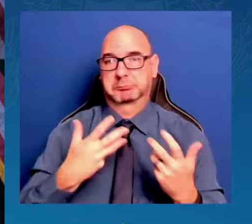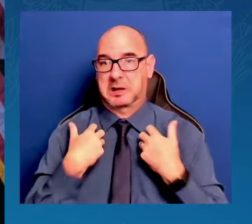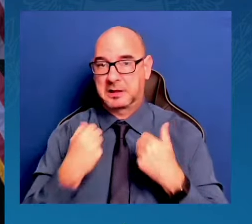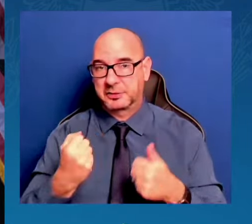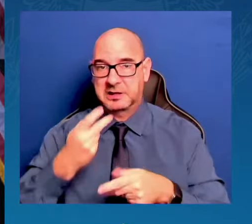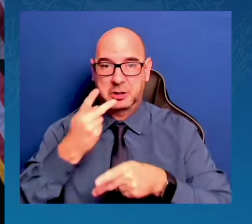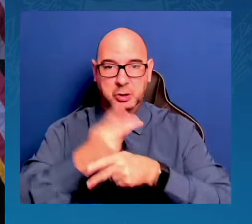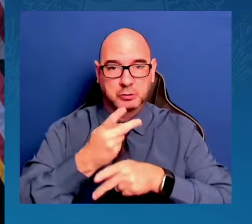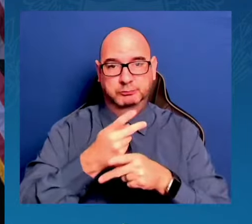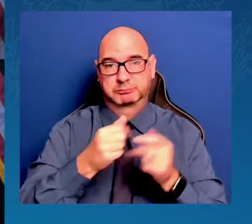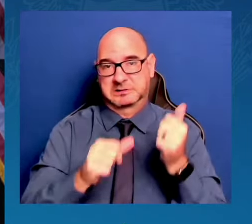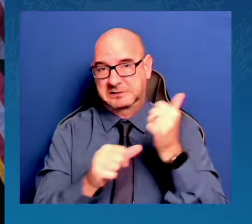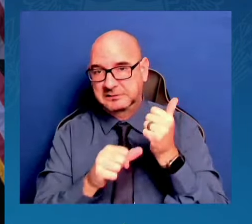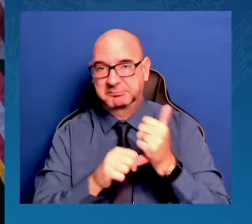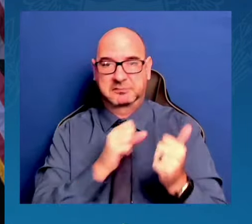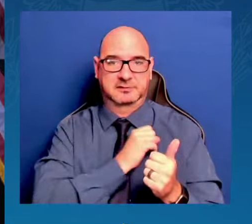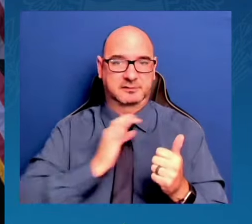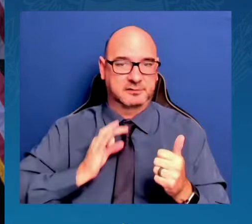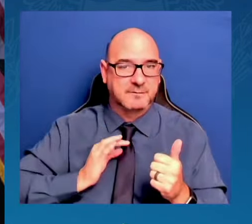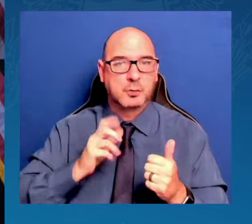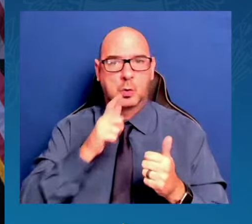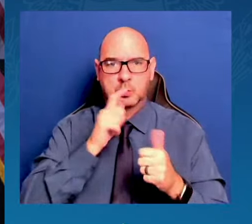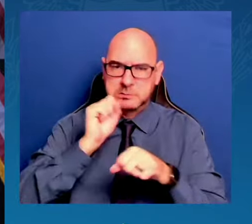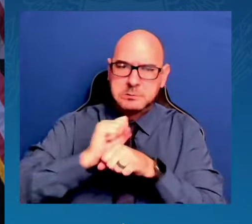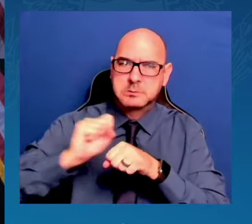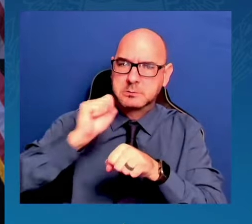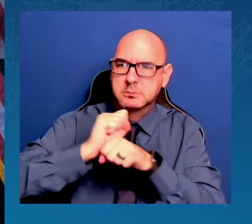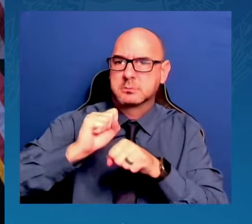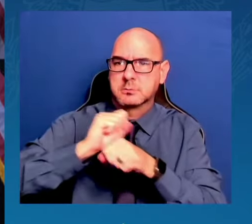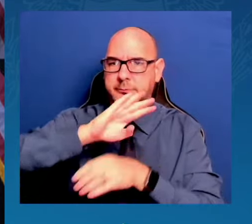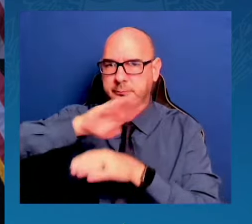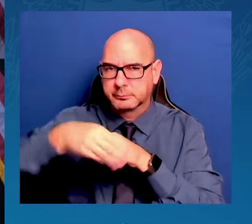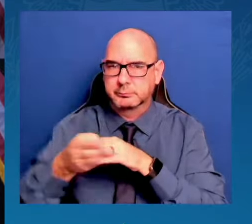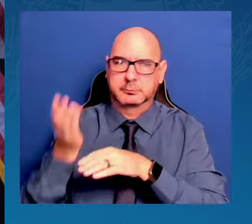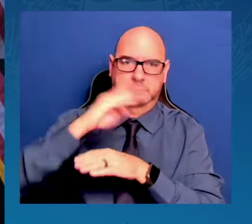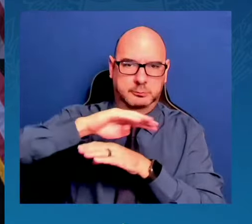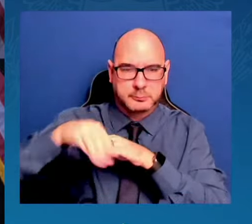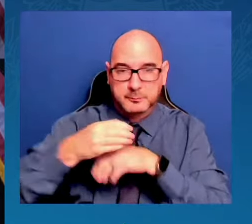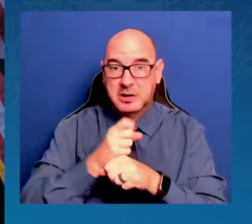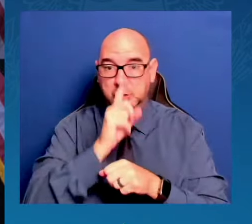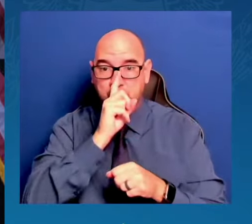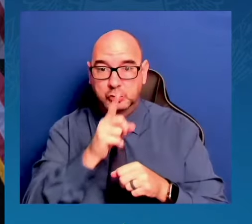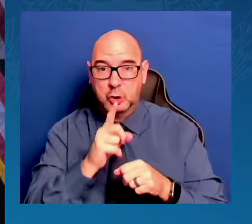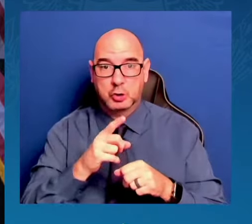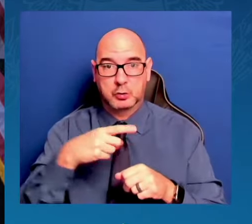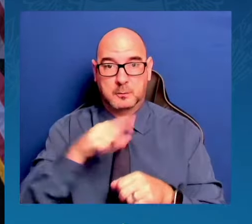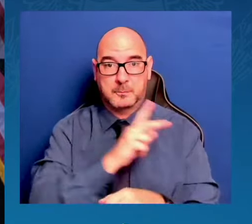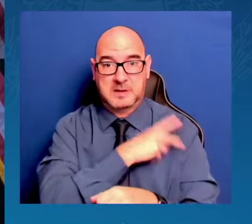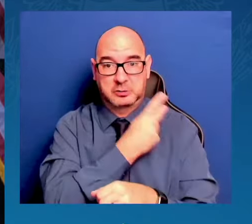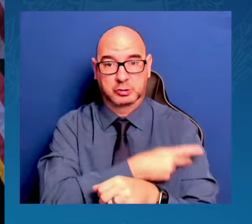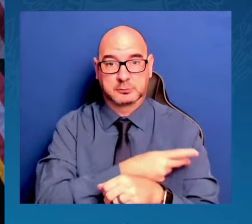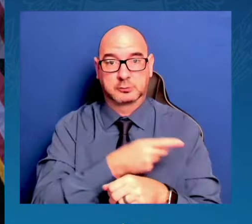who work day in and day out to make sure patients get the care they need here in Florida, thank you.